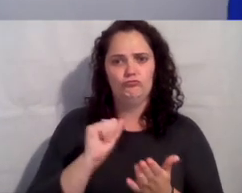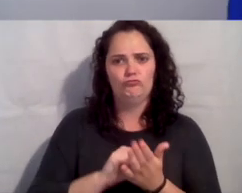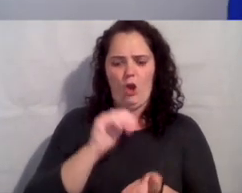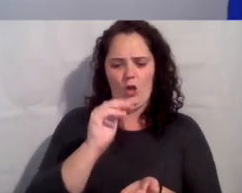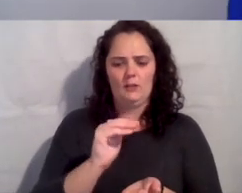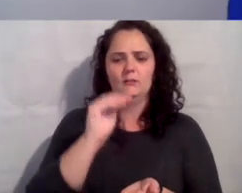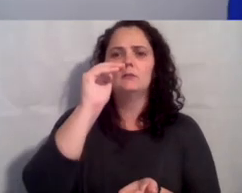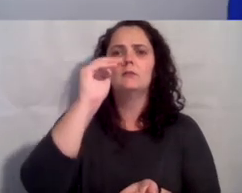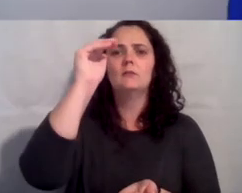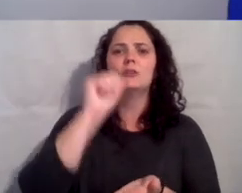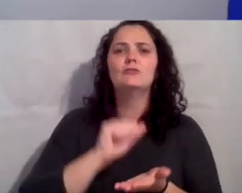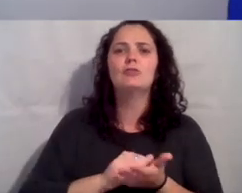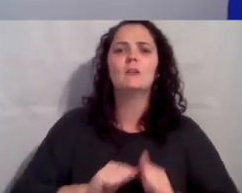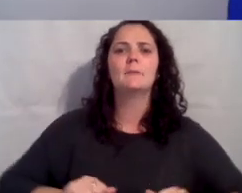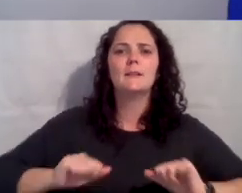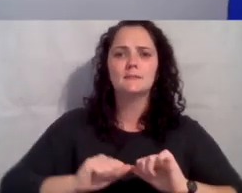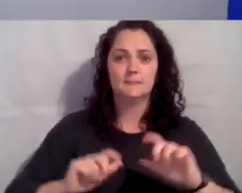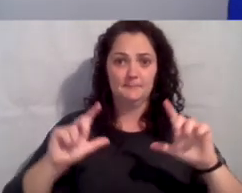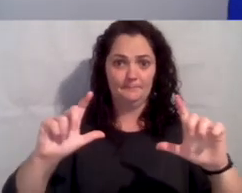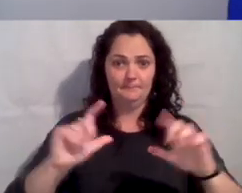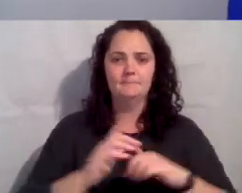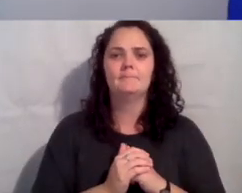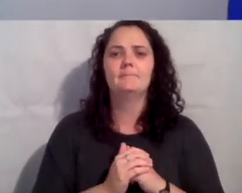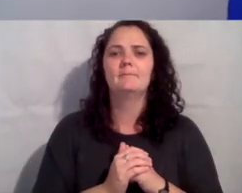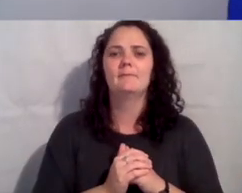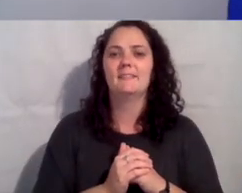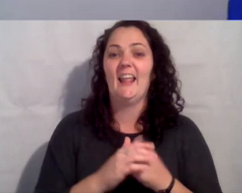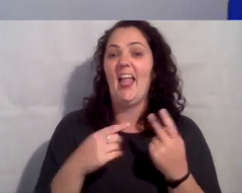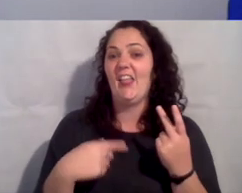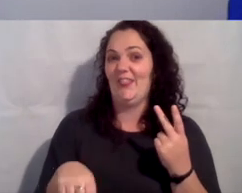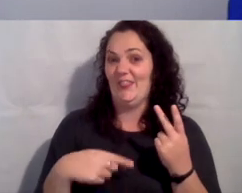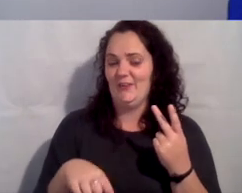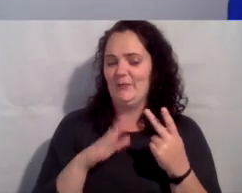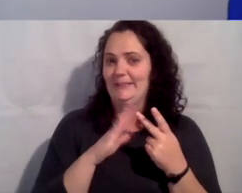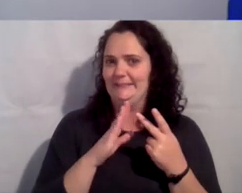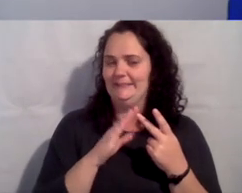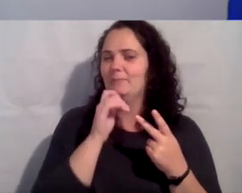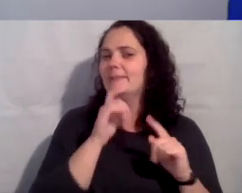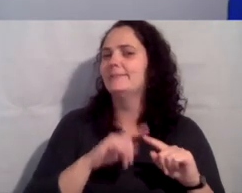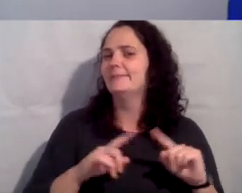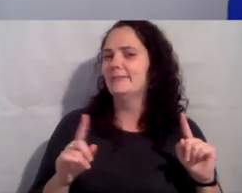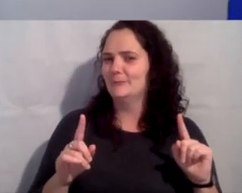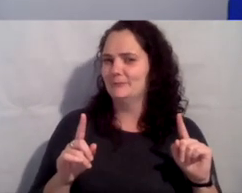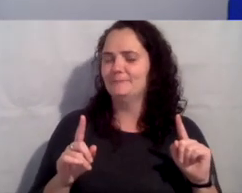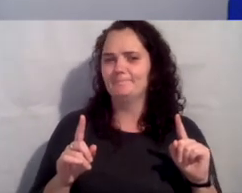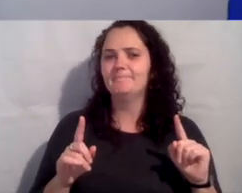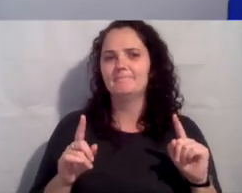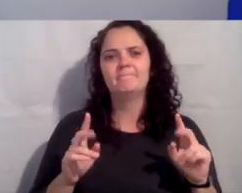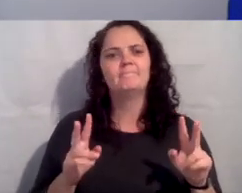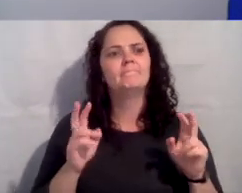and position in space. This week we're going to pivot to something slightly different. In Sudden Bodies, we're going to look at the post-war